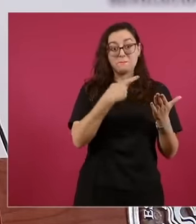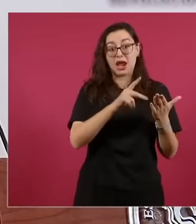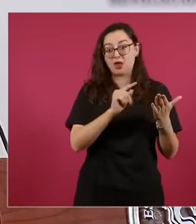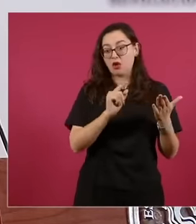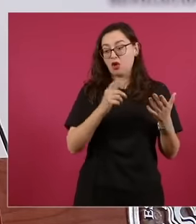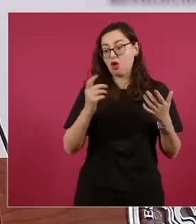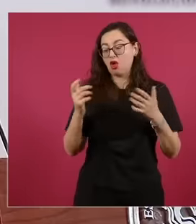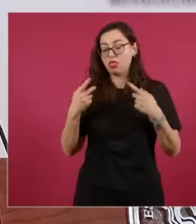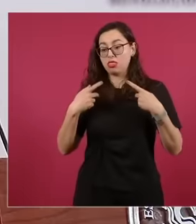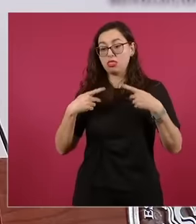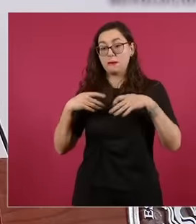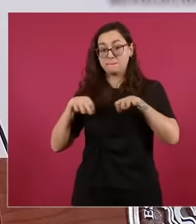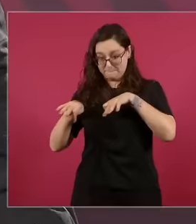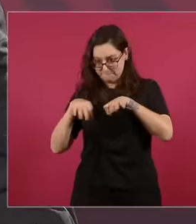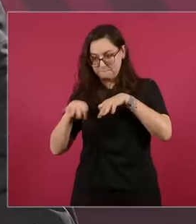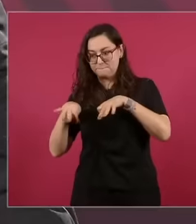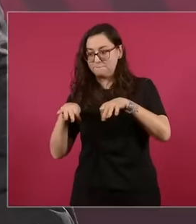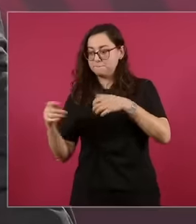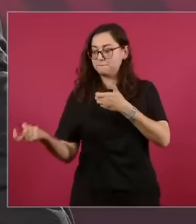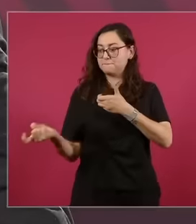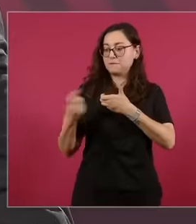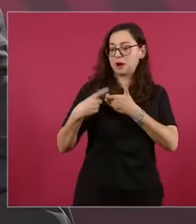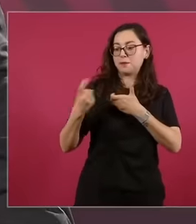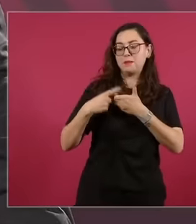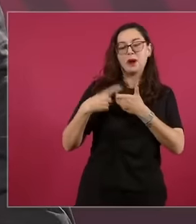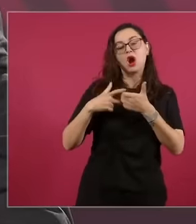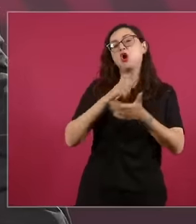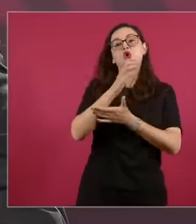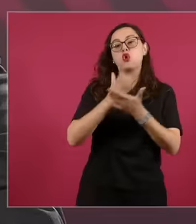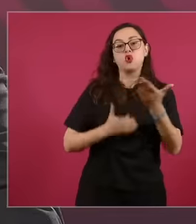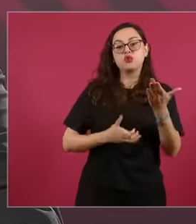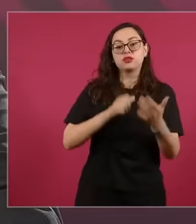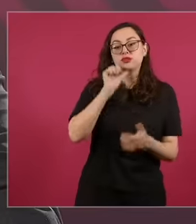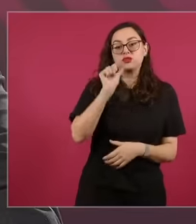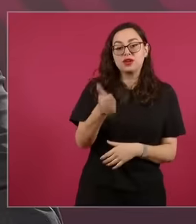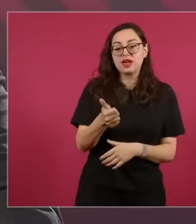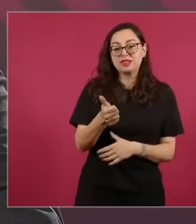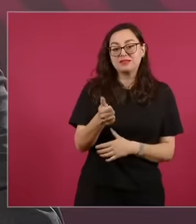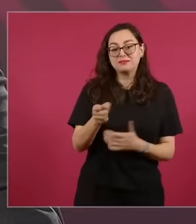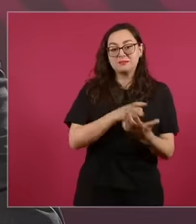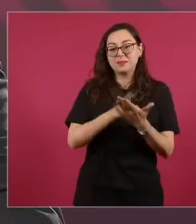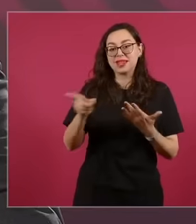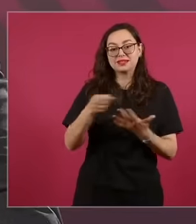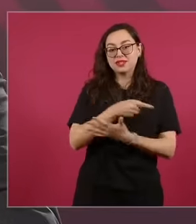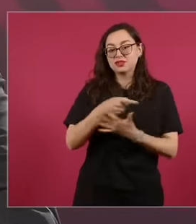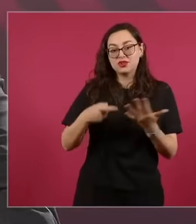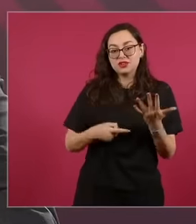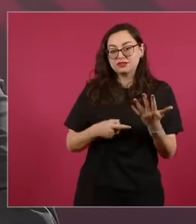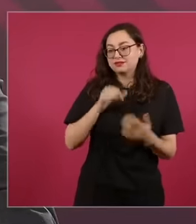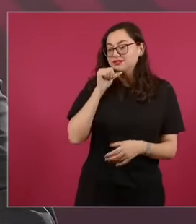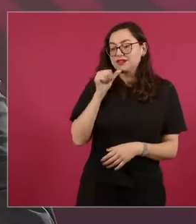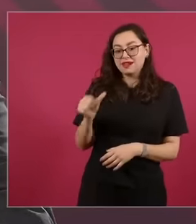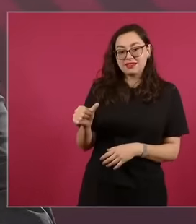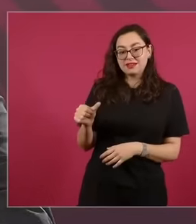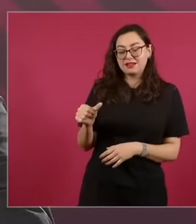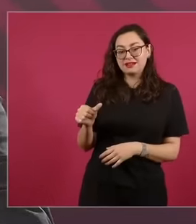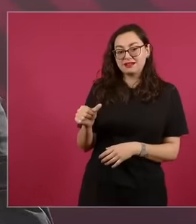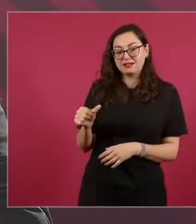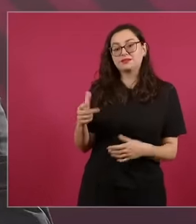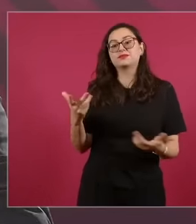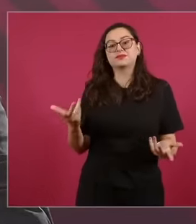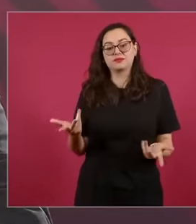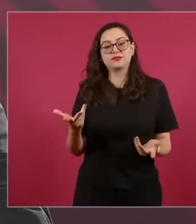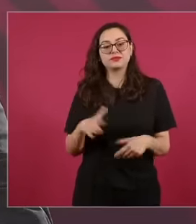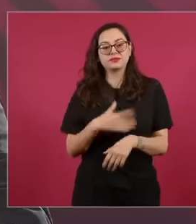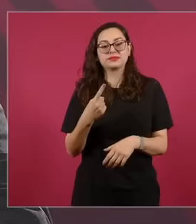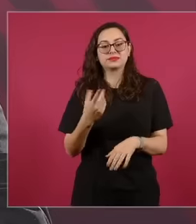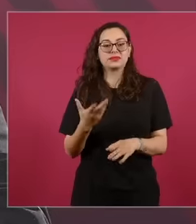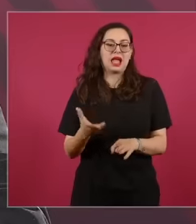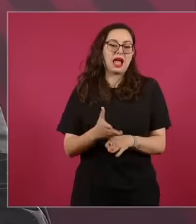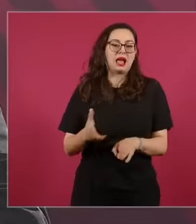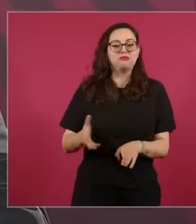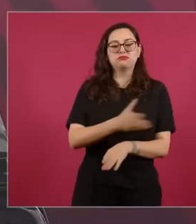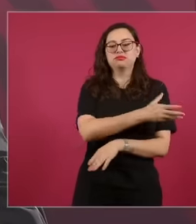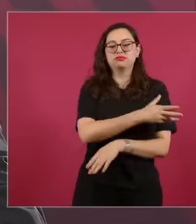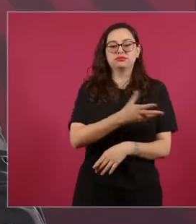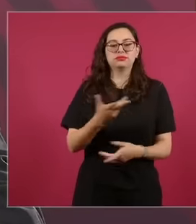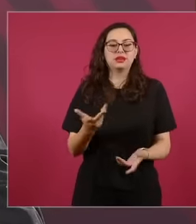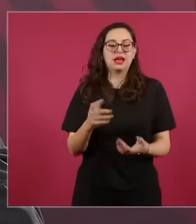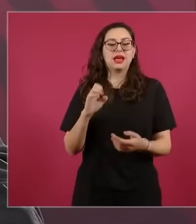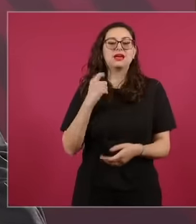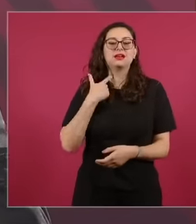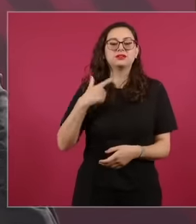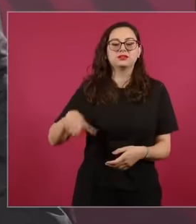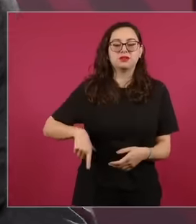Uh, in the neoliberal era, the laws were reformed so that you could even